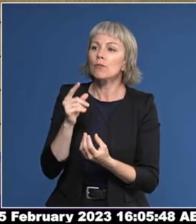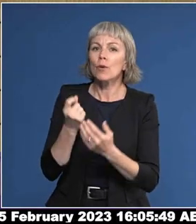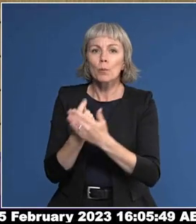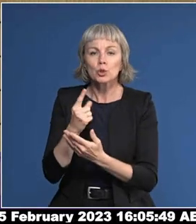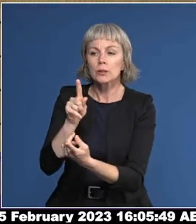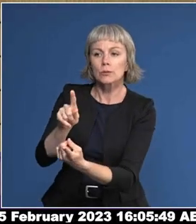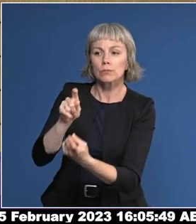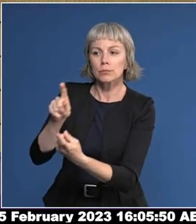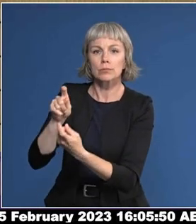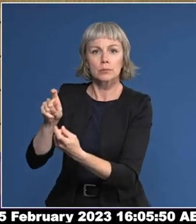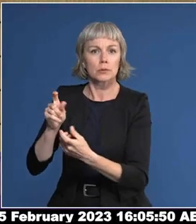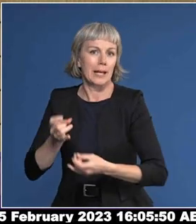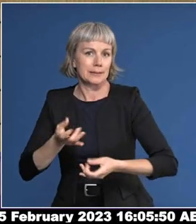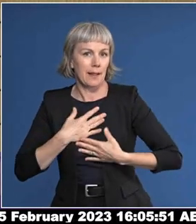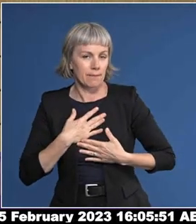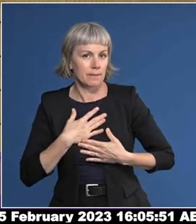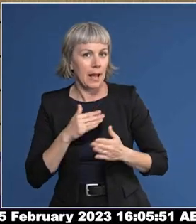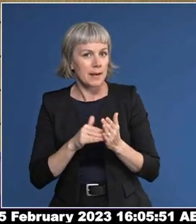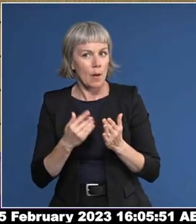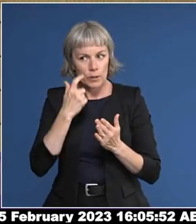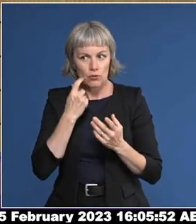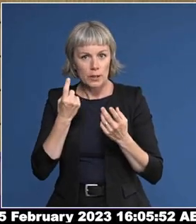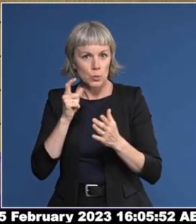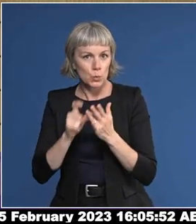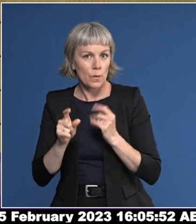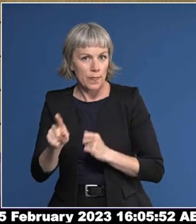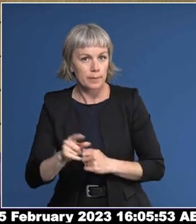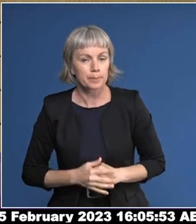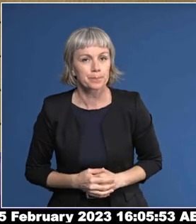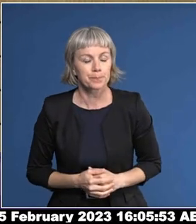Thank you. COMMISSIONER McEWIN: Thank you.